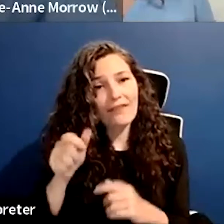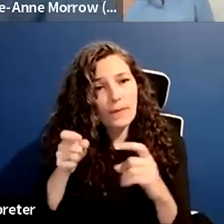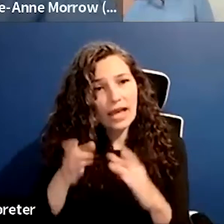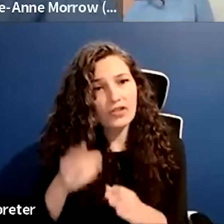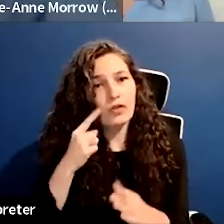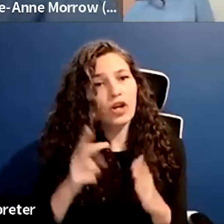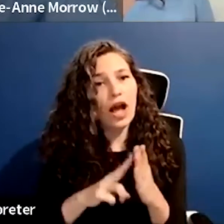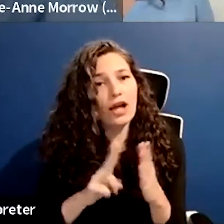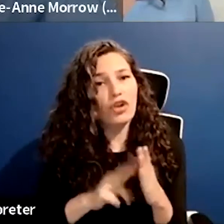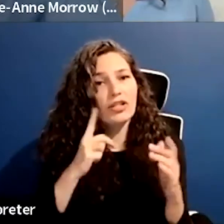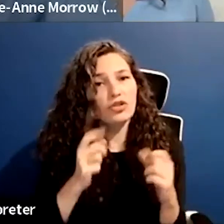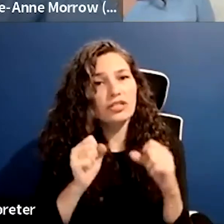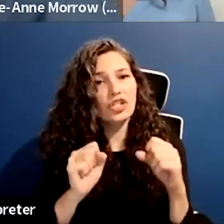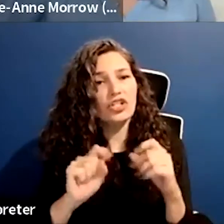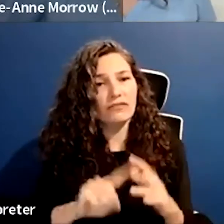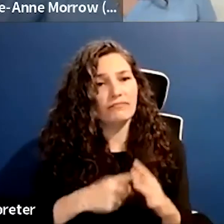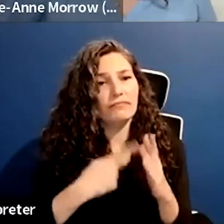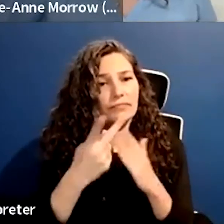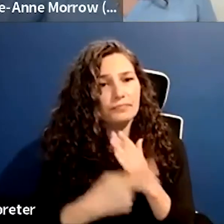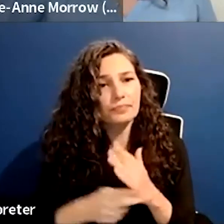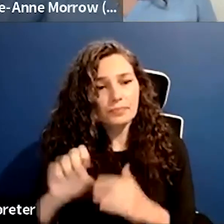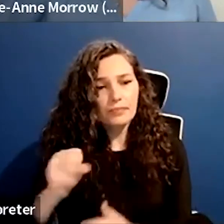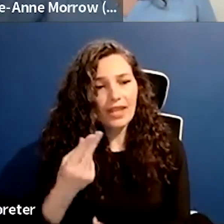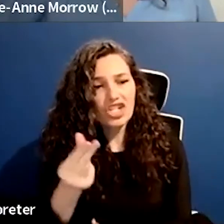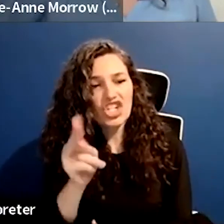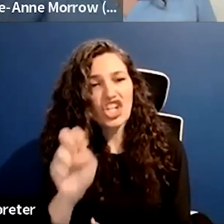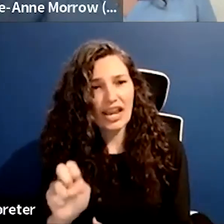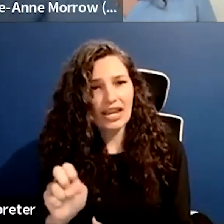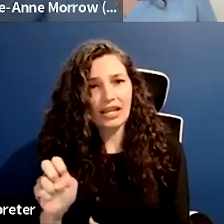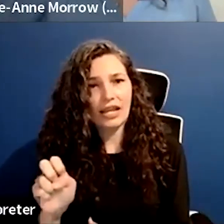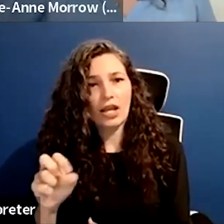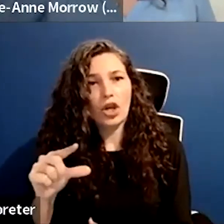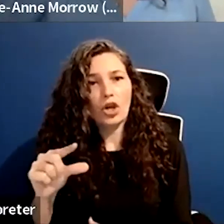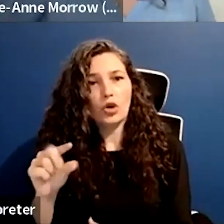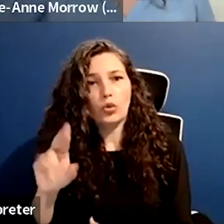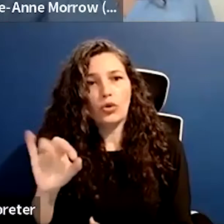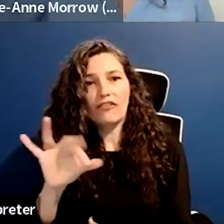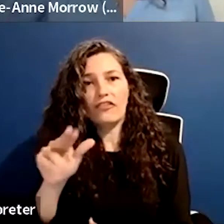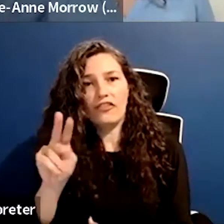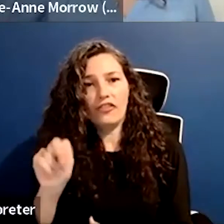Shaine comes to this work with a very real passion for how talent and advertisers